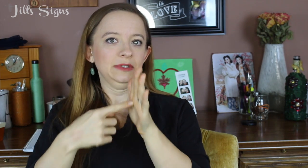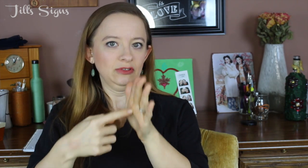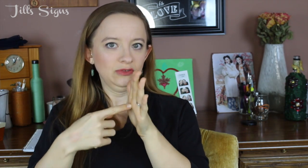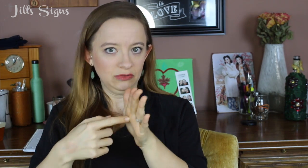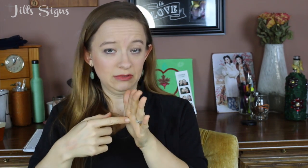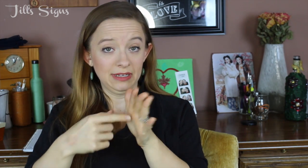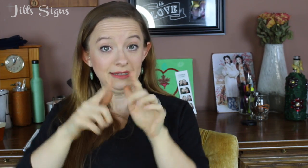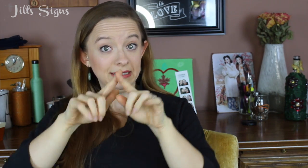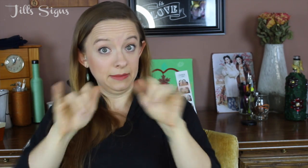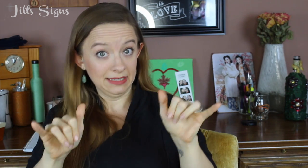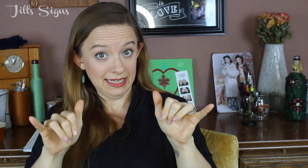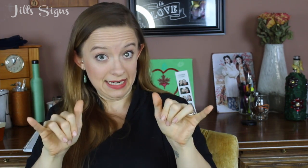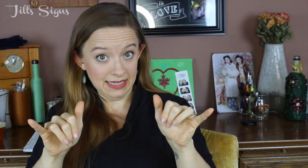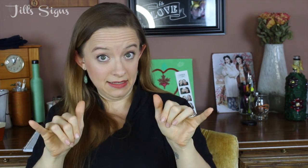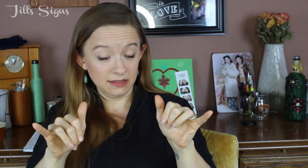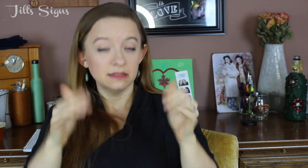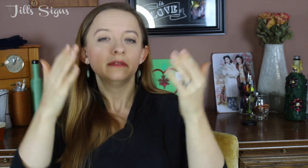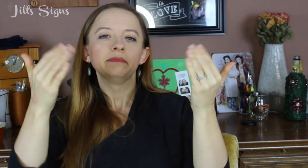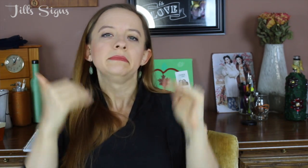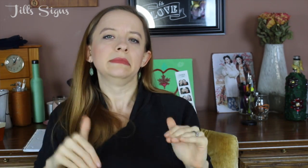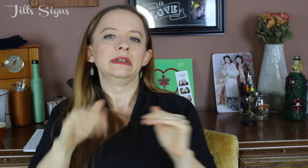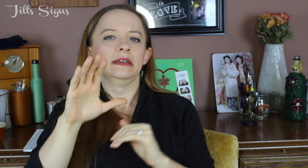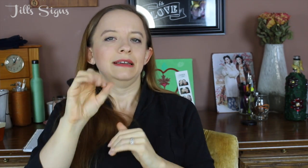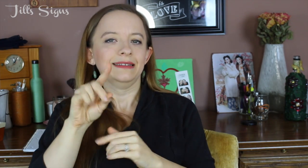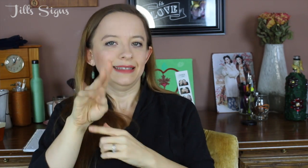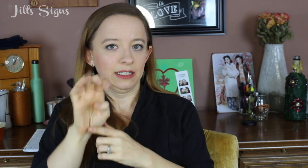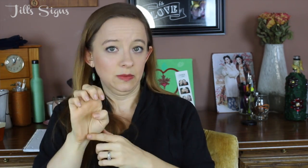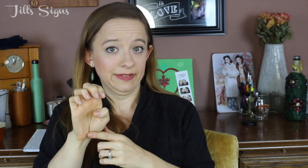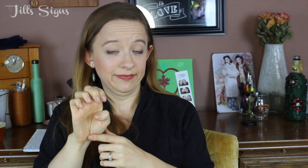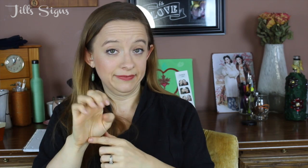and demonstrat the simultaneous and then